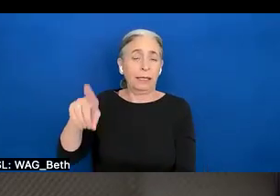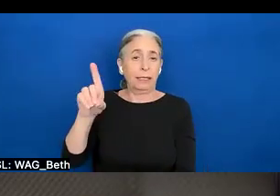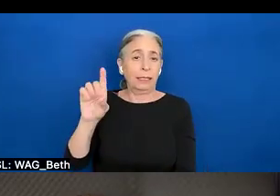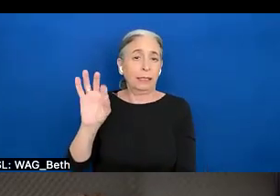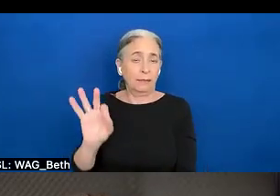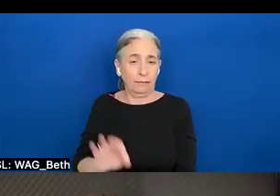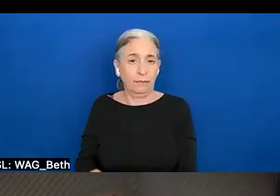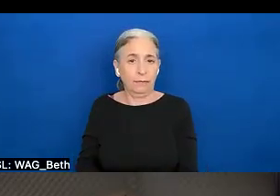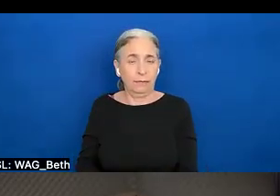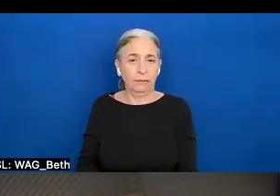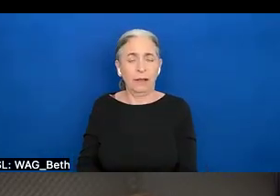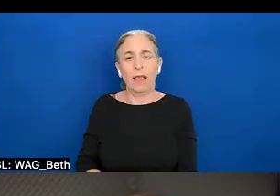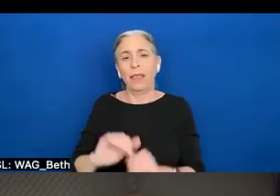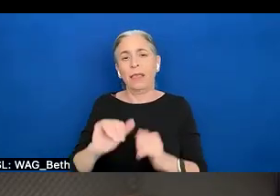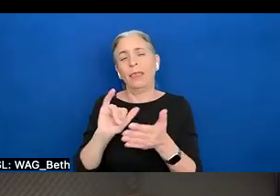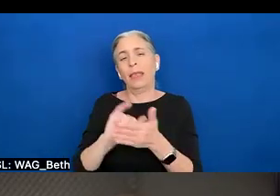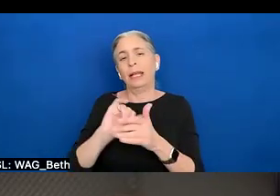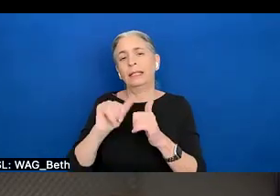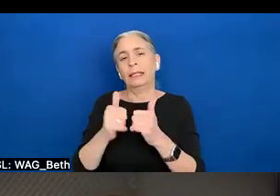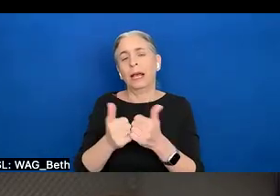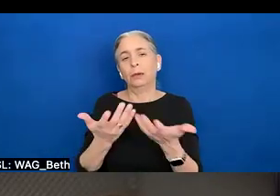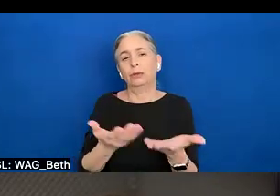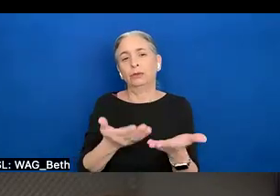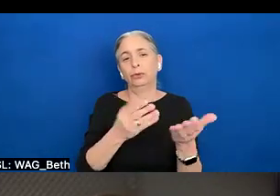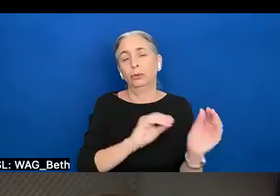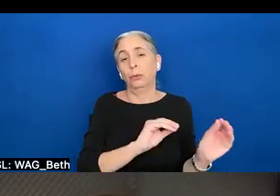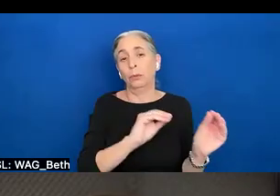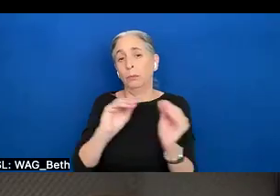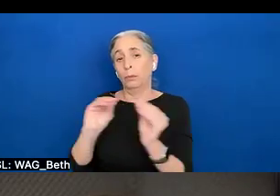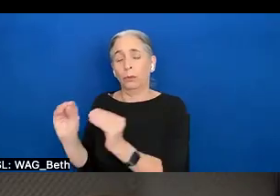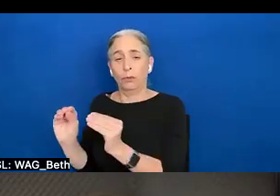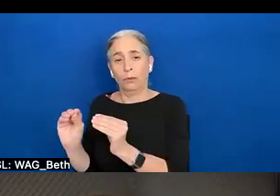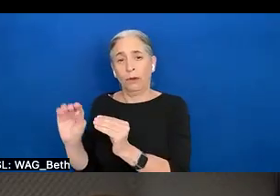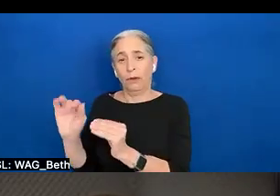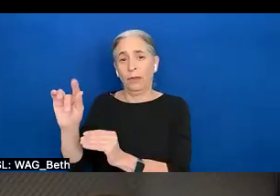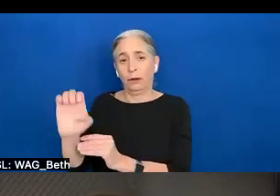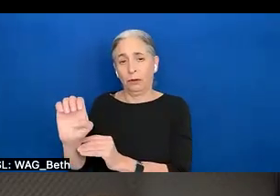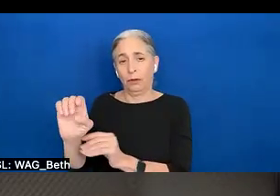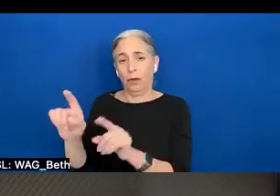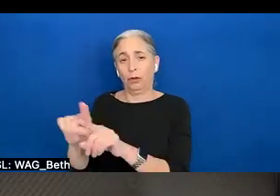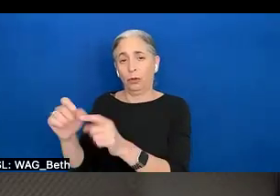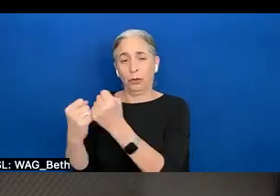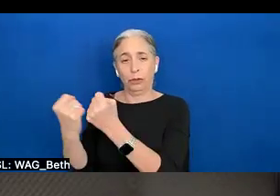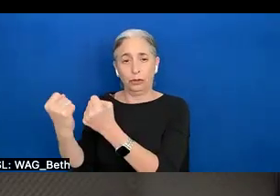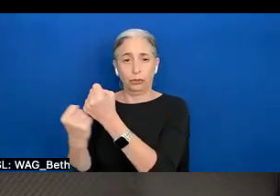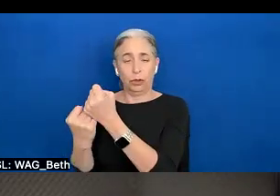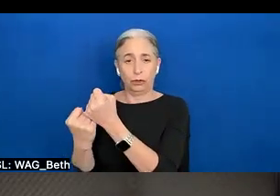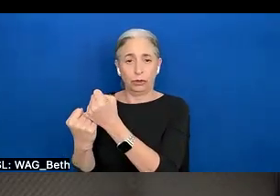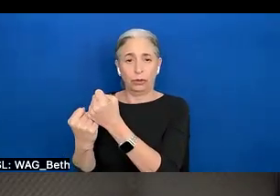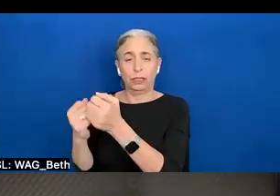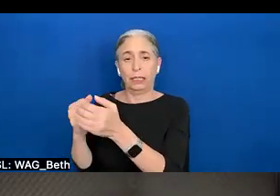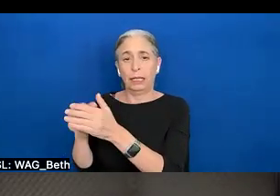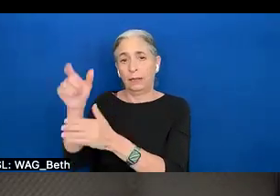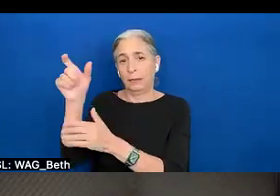That's a way to transport the article and the structure